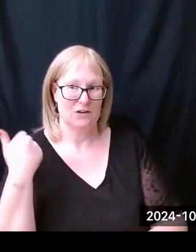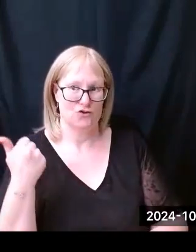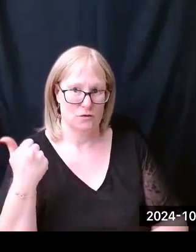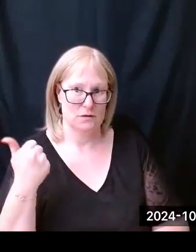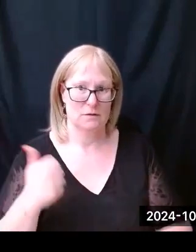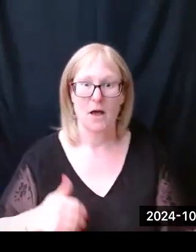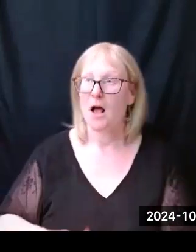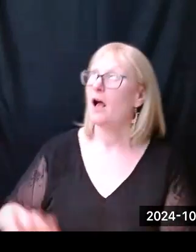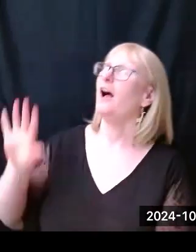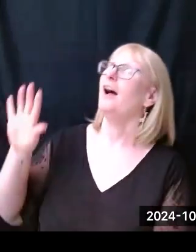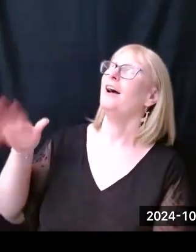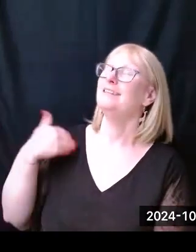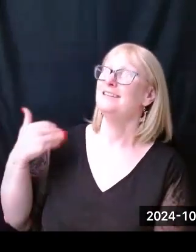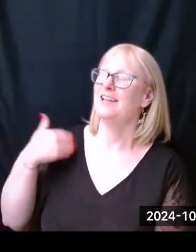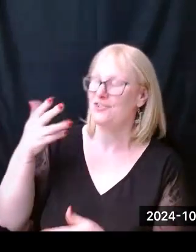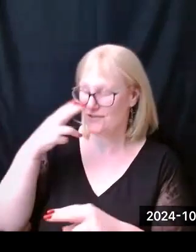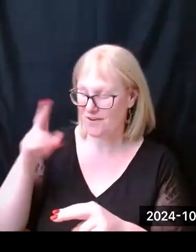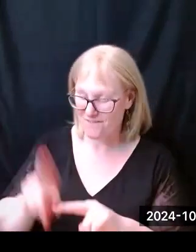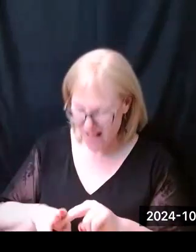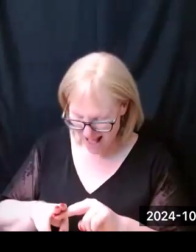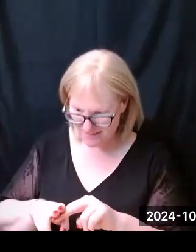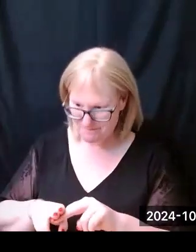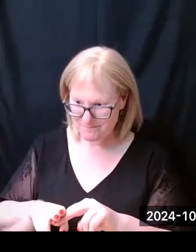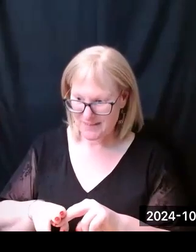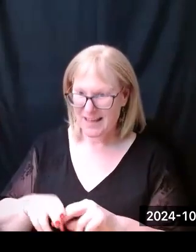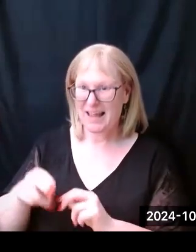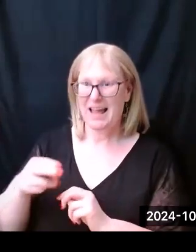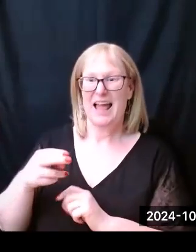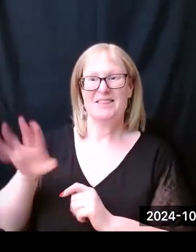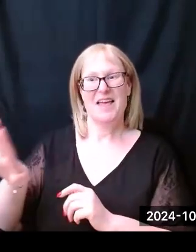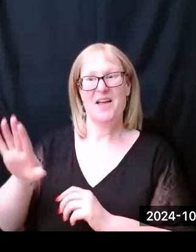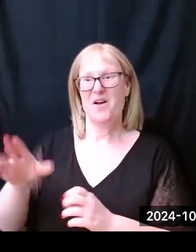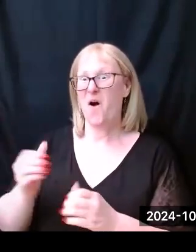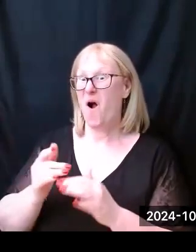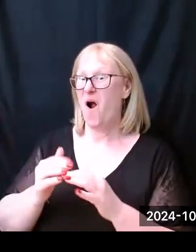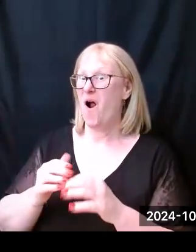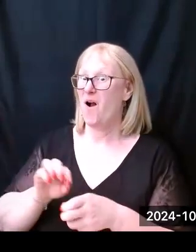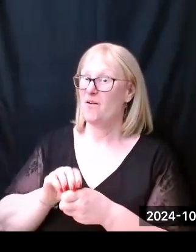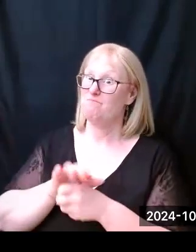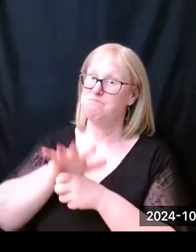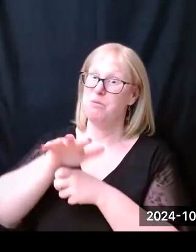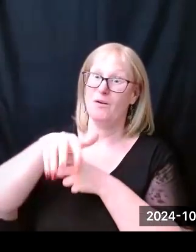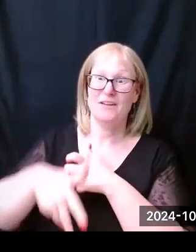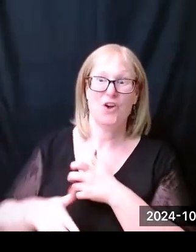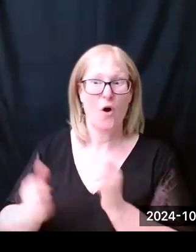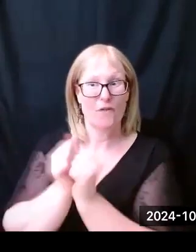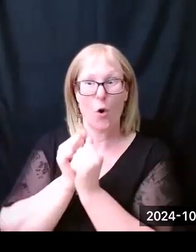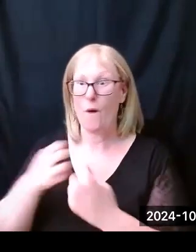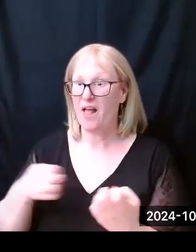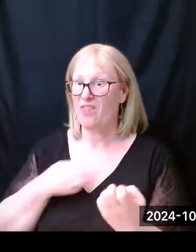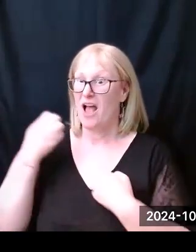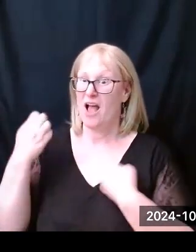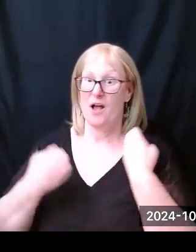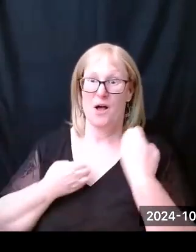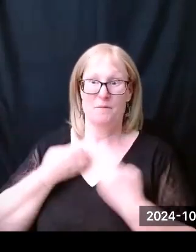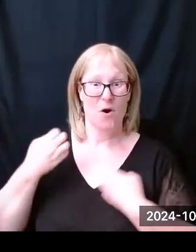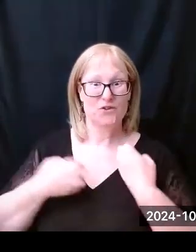Teenagers are fun and they are a hot kettle of emotions and hormones. And we were all there, right?